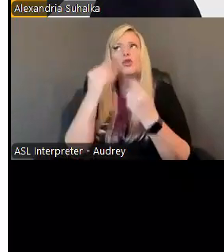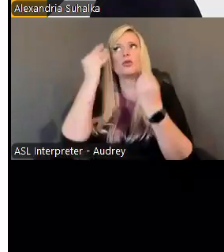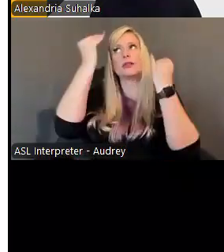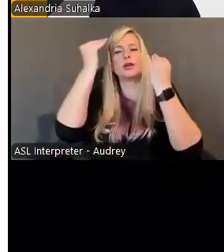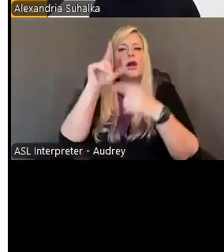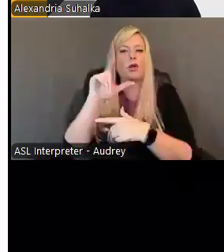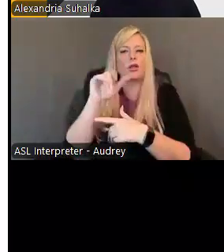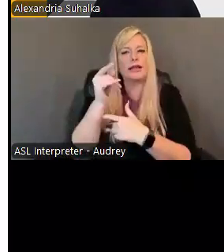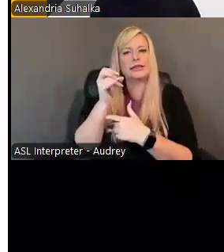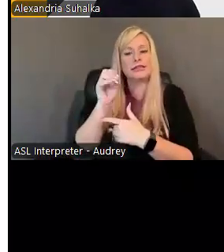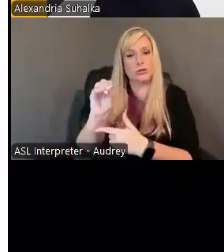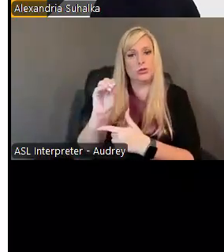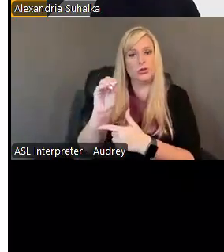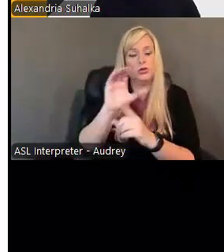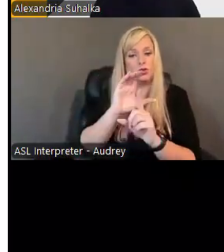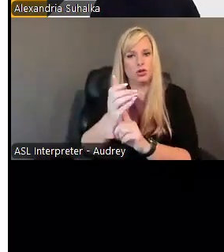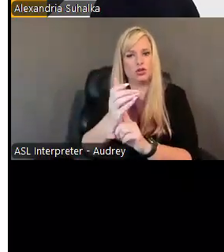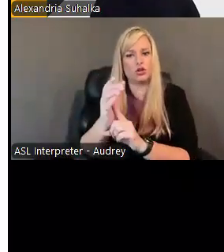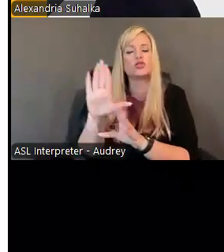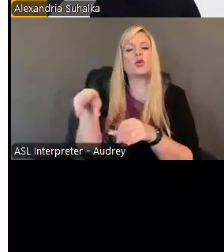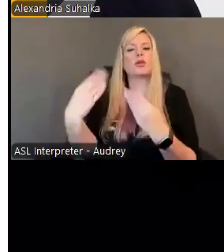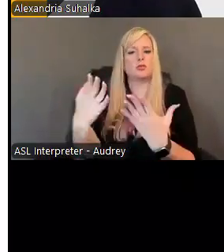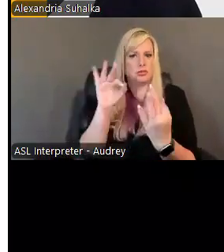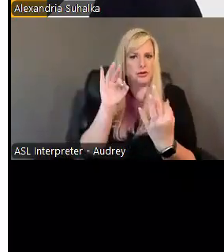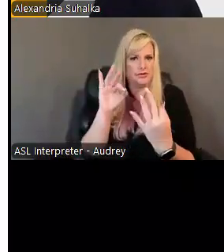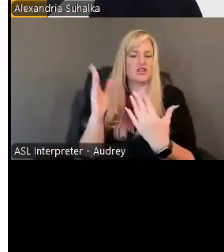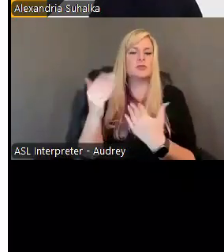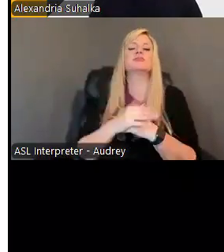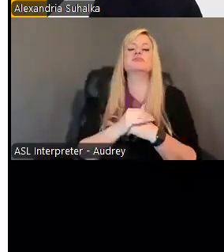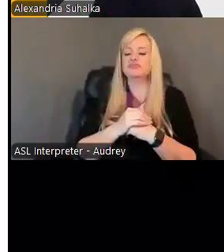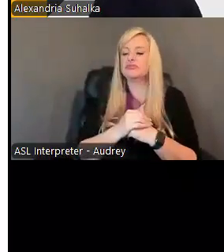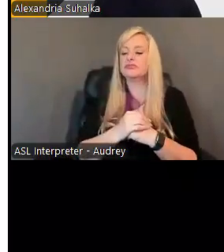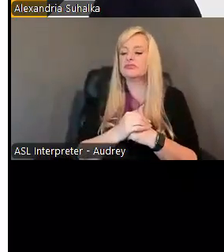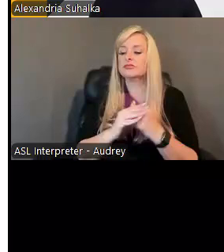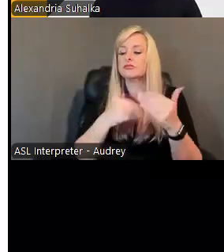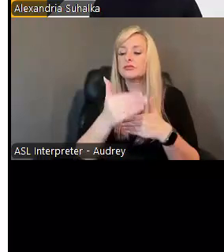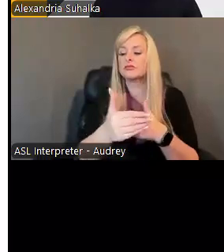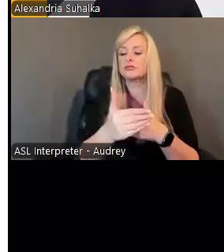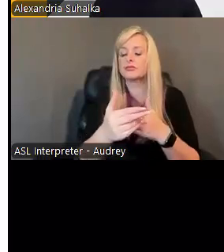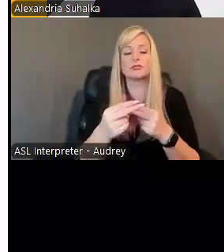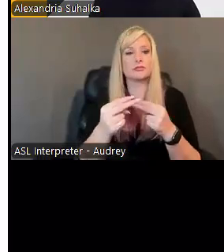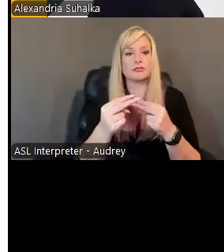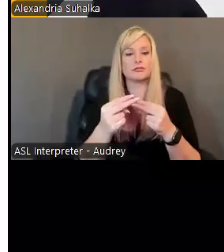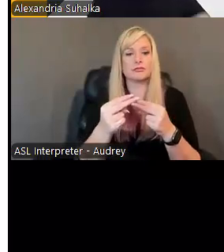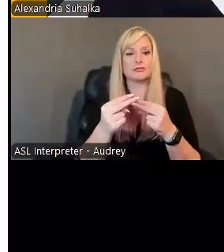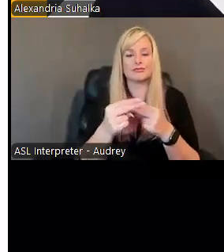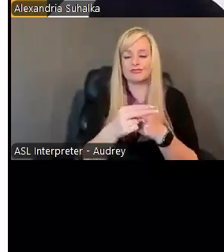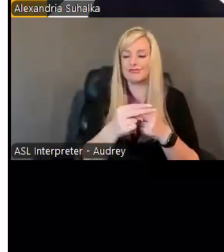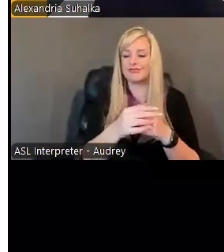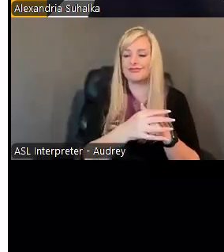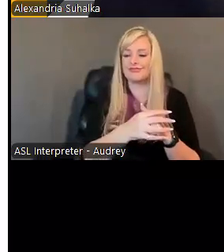And they gave us some feedback on that. Next slide. And then our final question to the